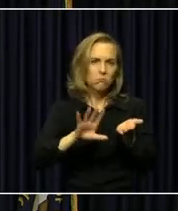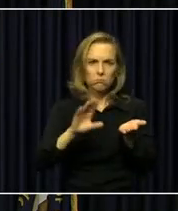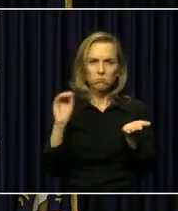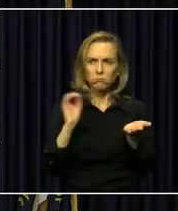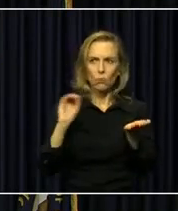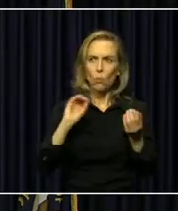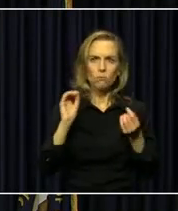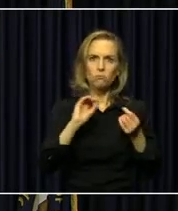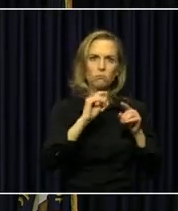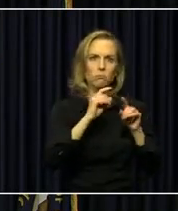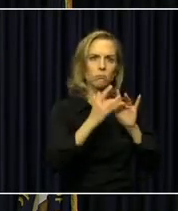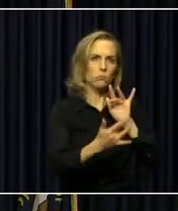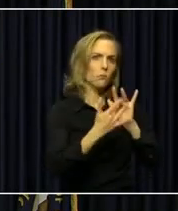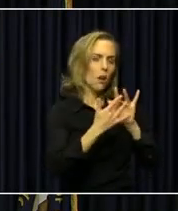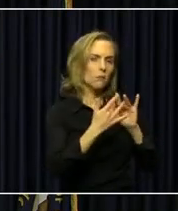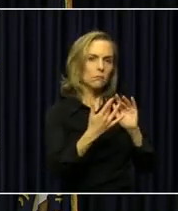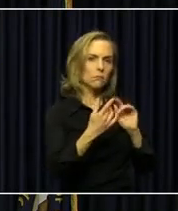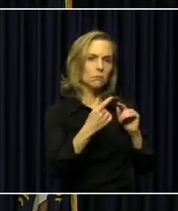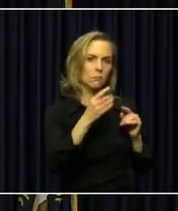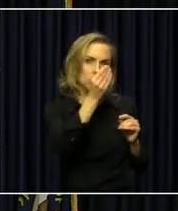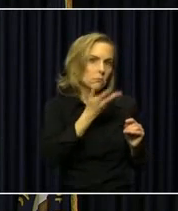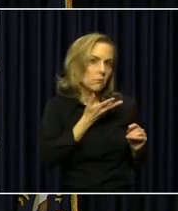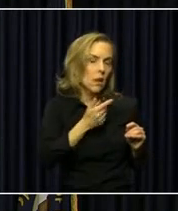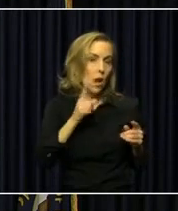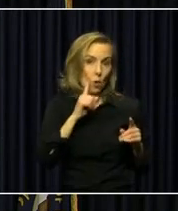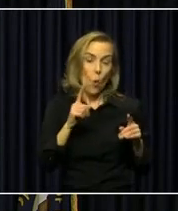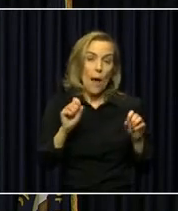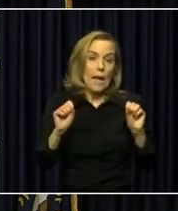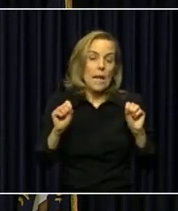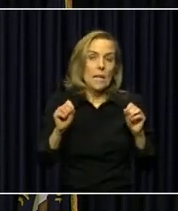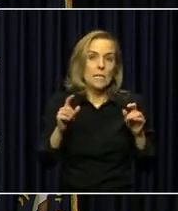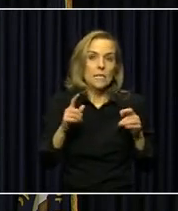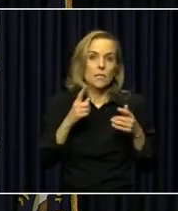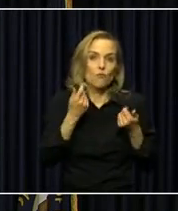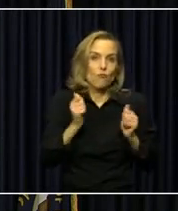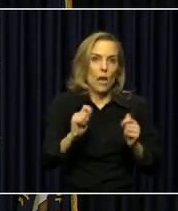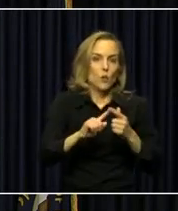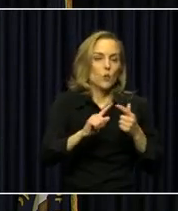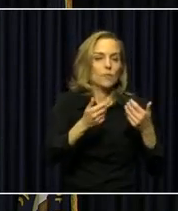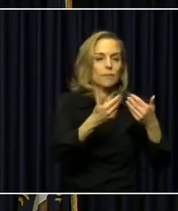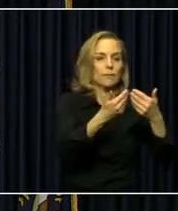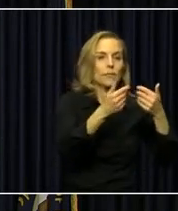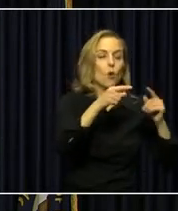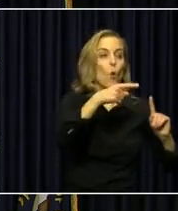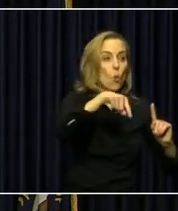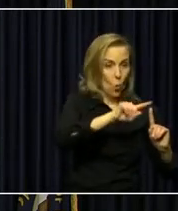PREVIOUSLY BEEN IN GETTING PPE. IF YOU GO BACK TWO AND A HALF,